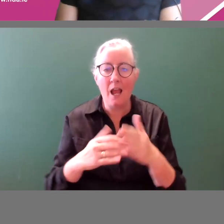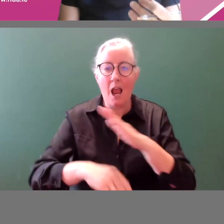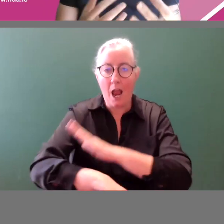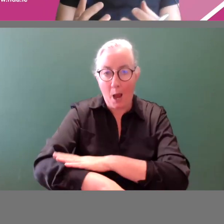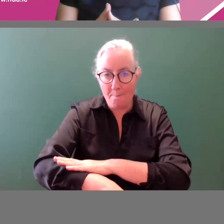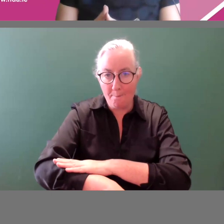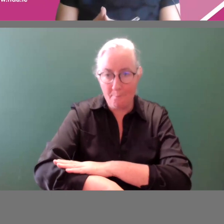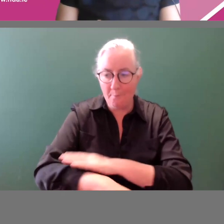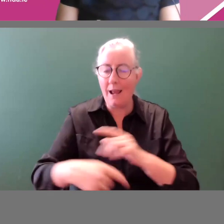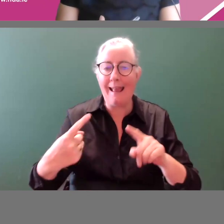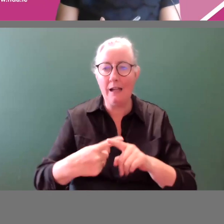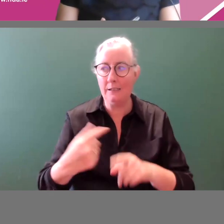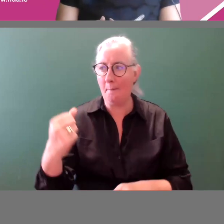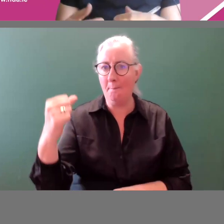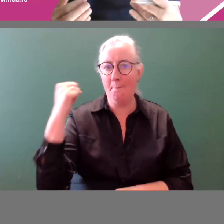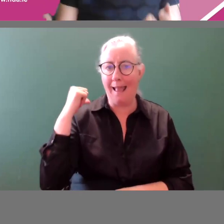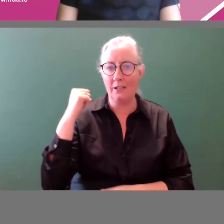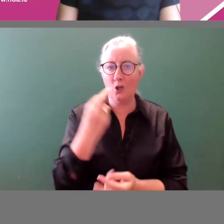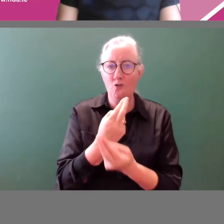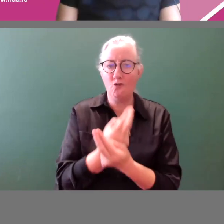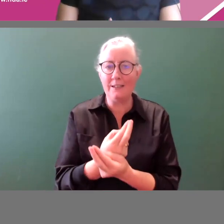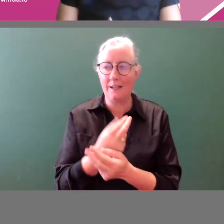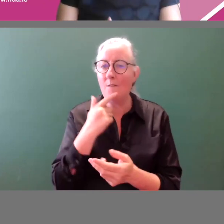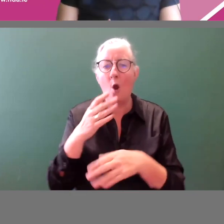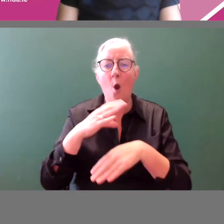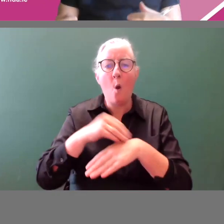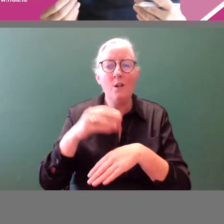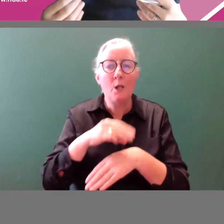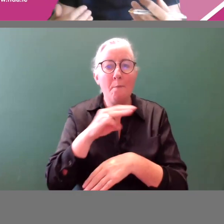because it's really important particularly for some older people who can find it difficult to